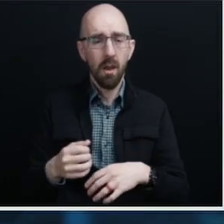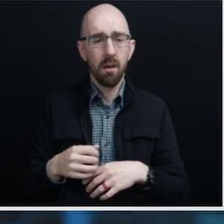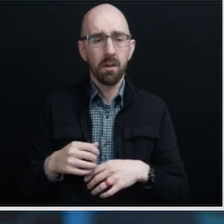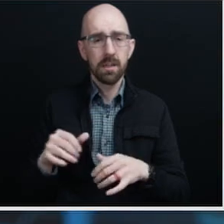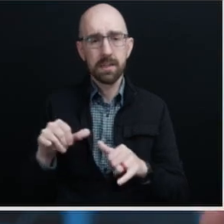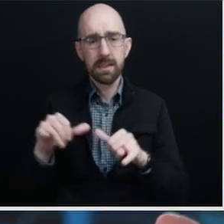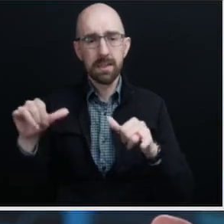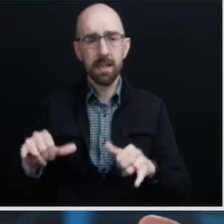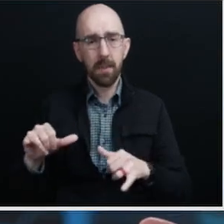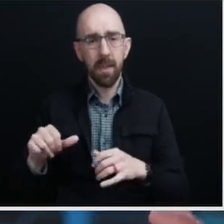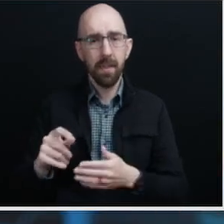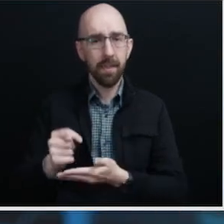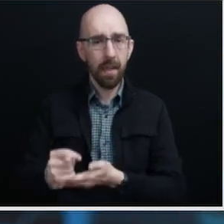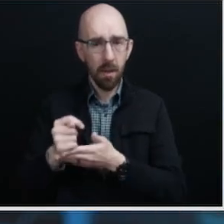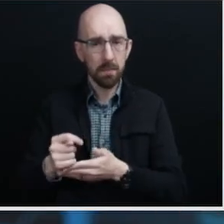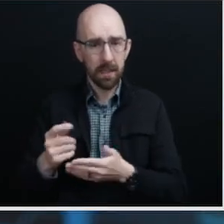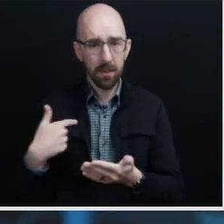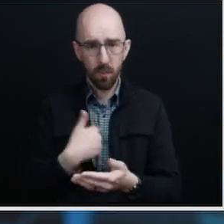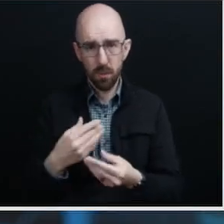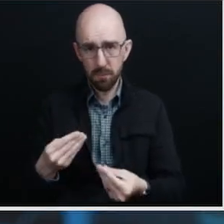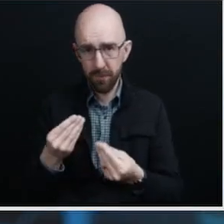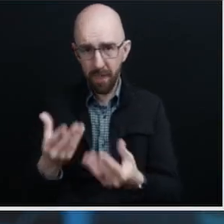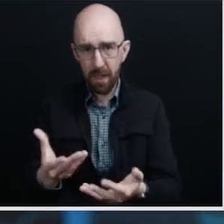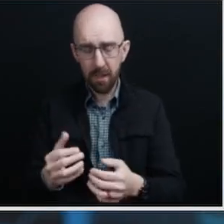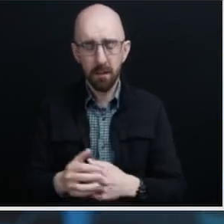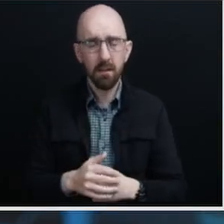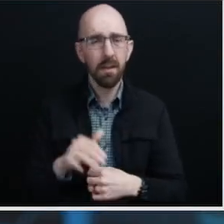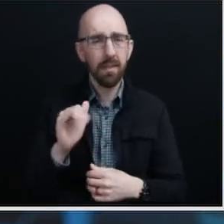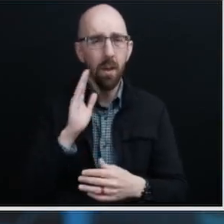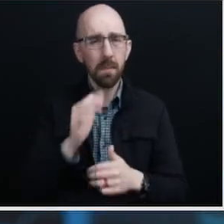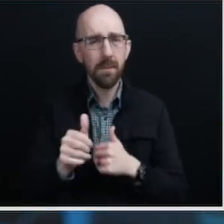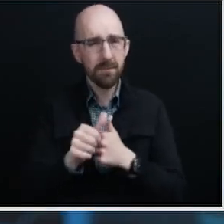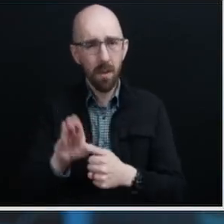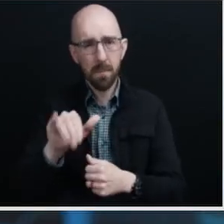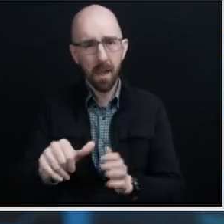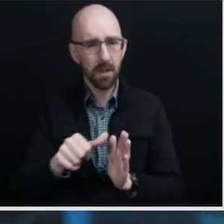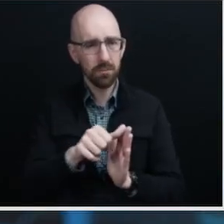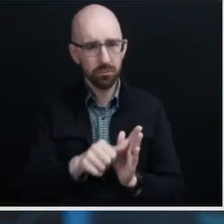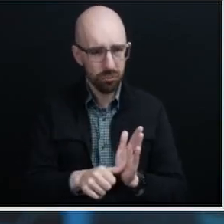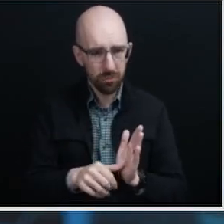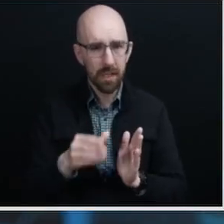agents that we're providing and then that would be followed by surgery Y and surgery for this